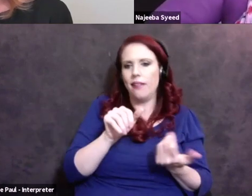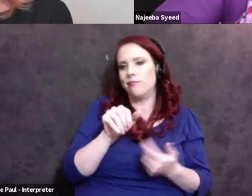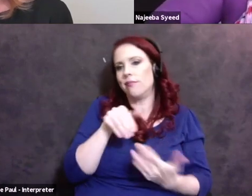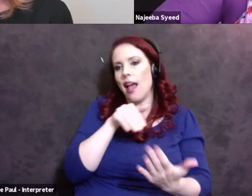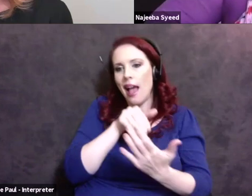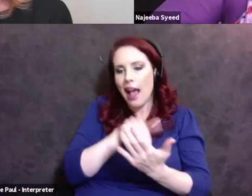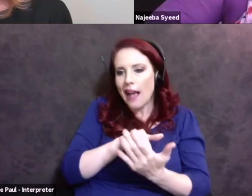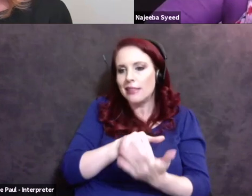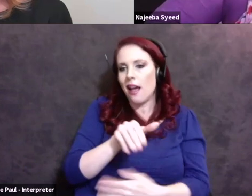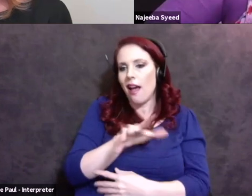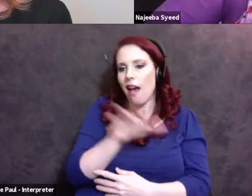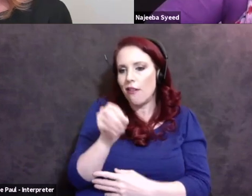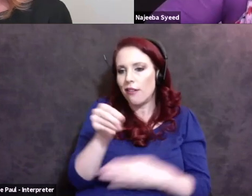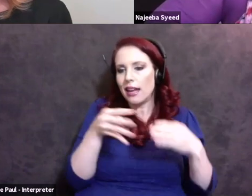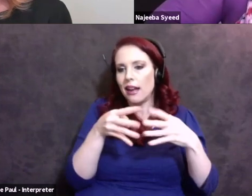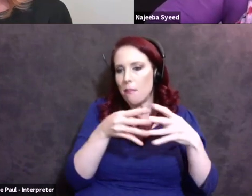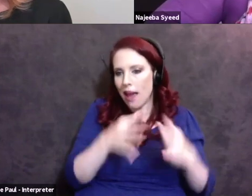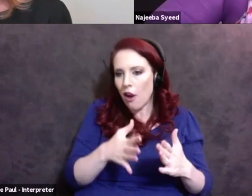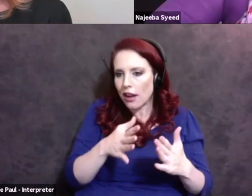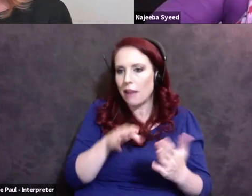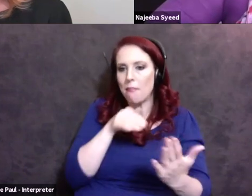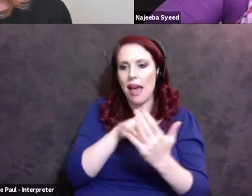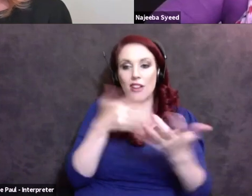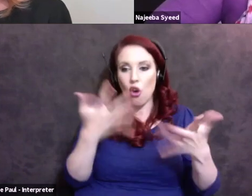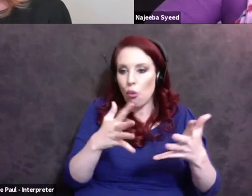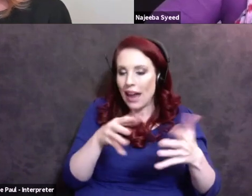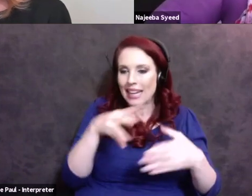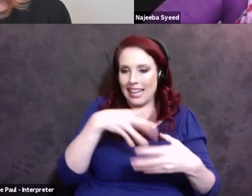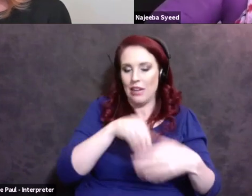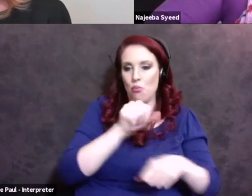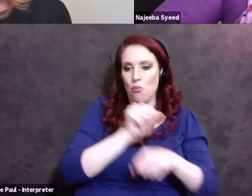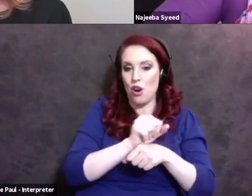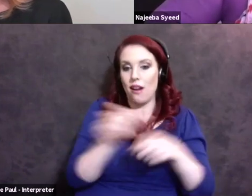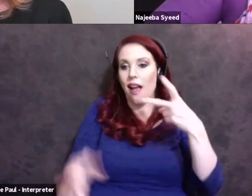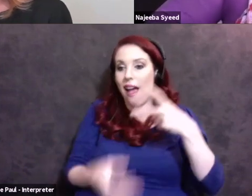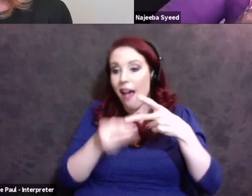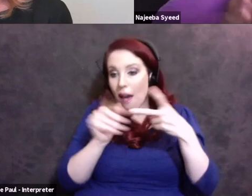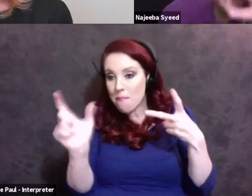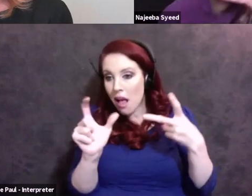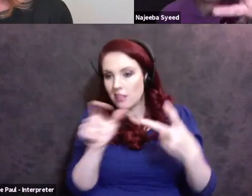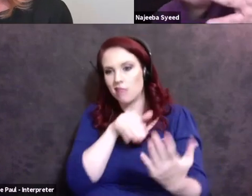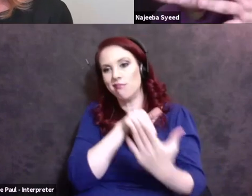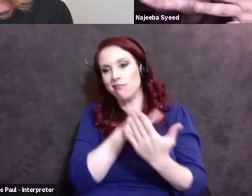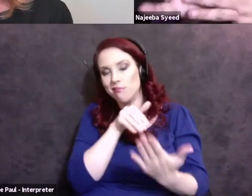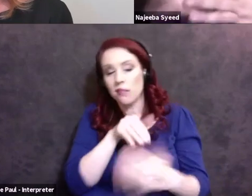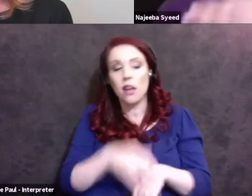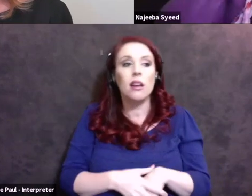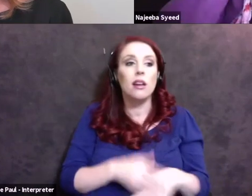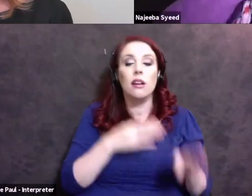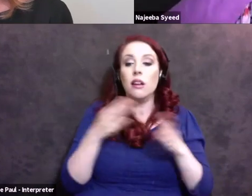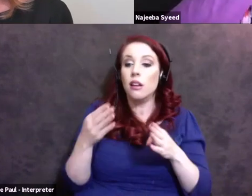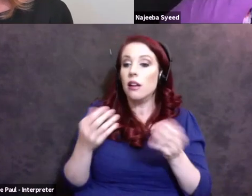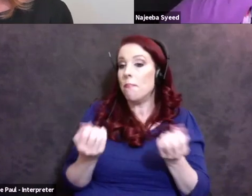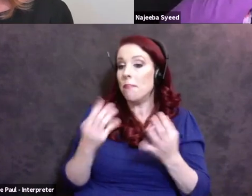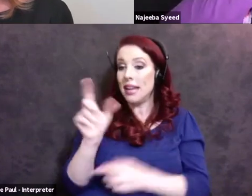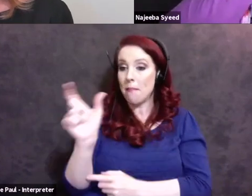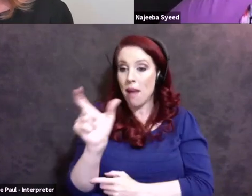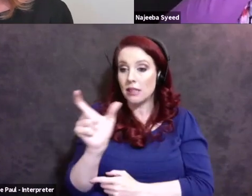in the workplace, adding to that for many Muslims who have an international identity,